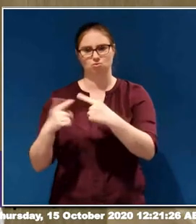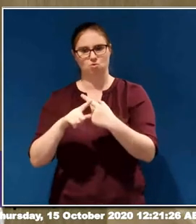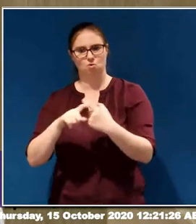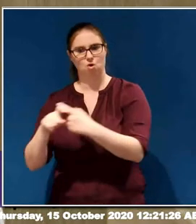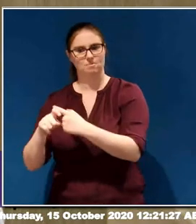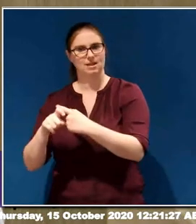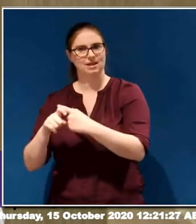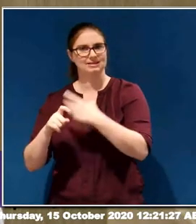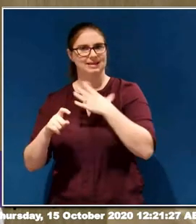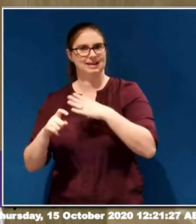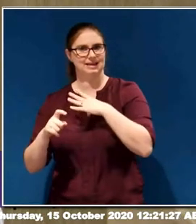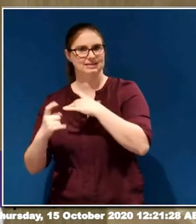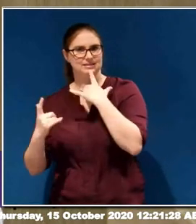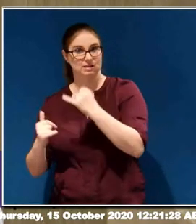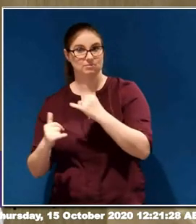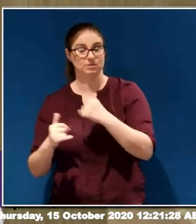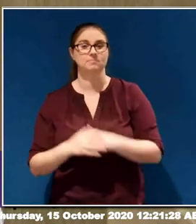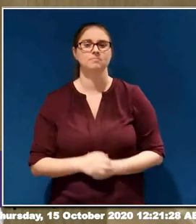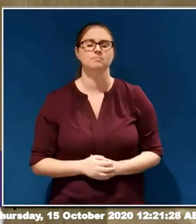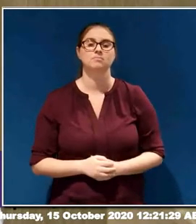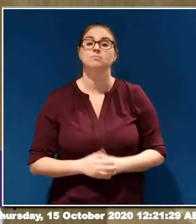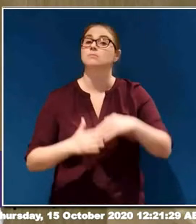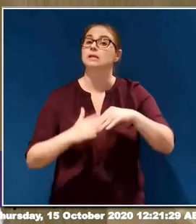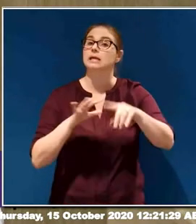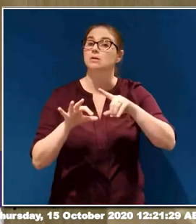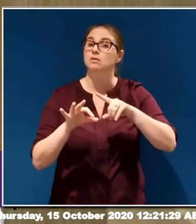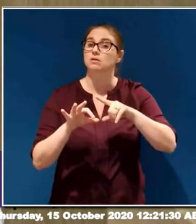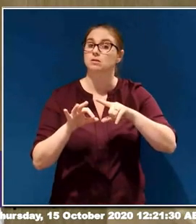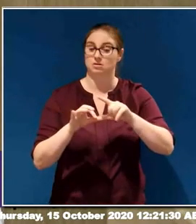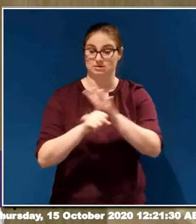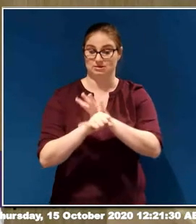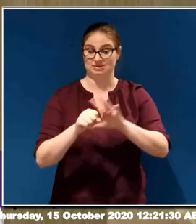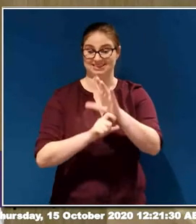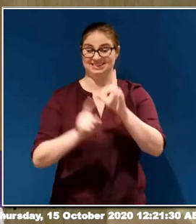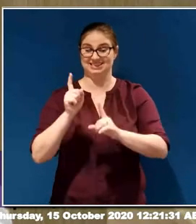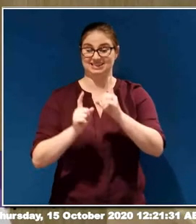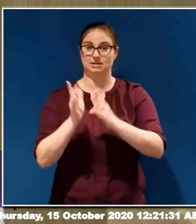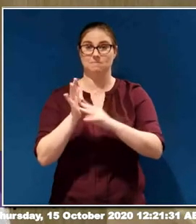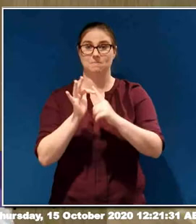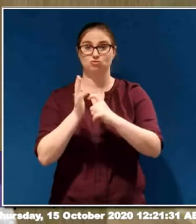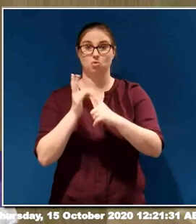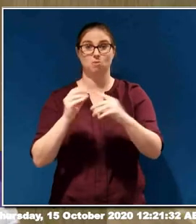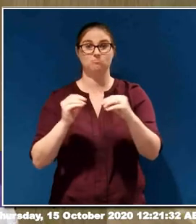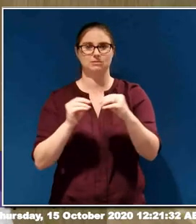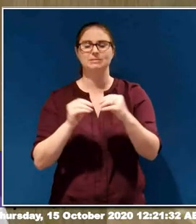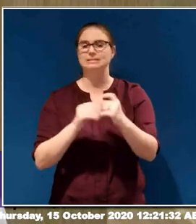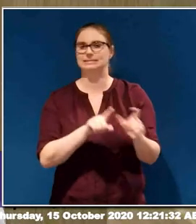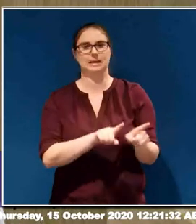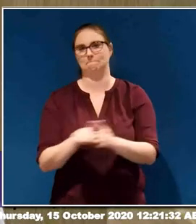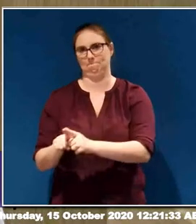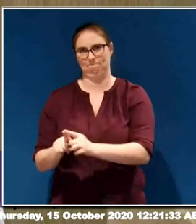OK. But for the rest of the Queensland it could be different? It could be different. OK.